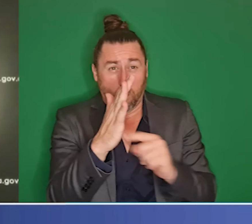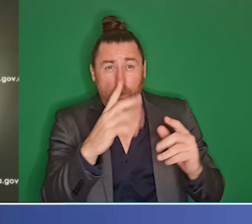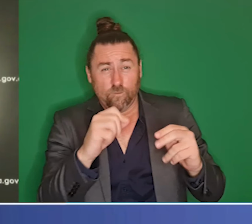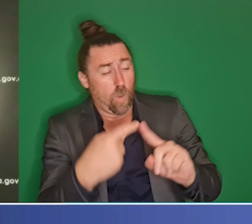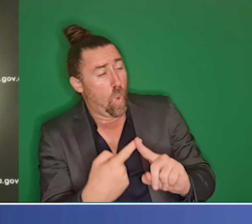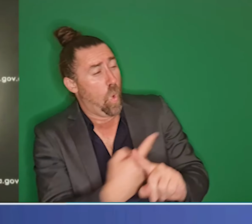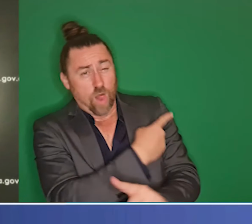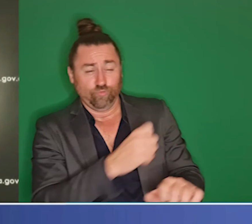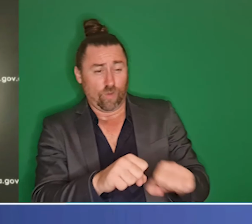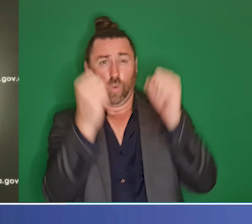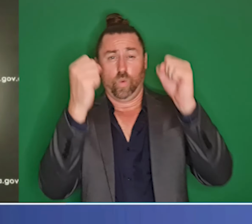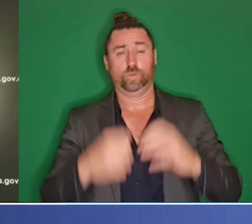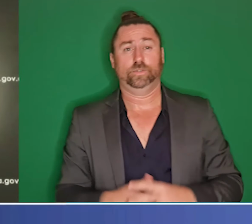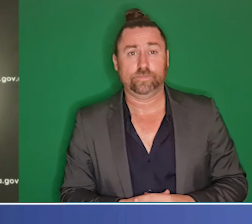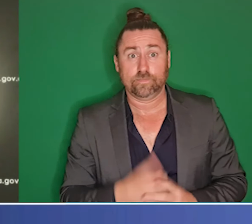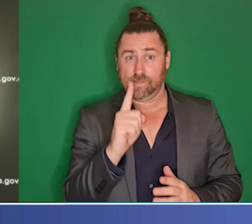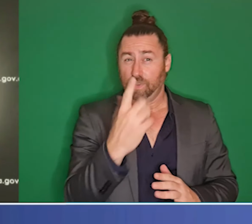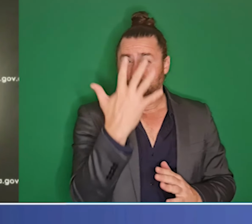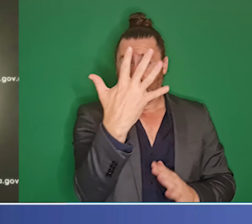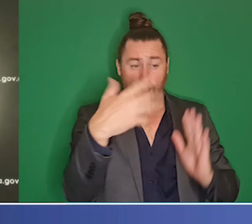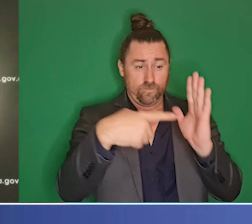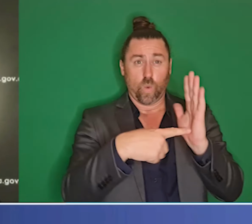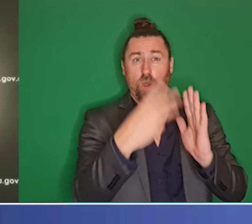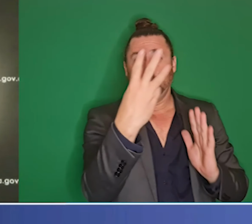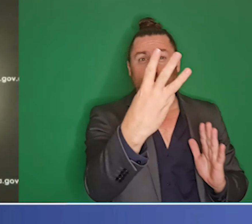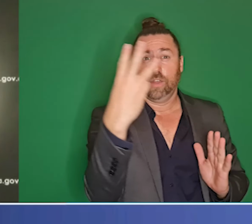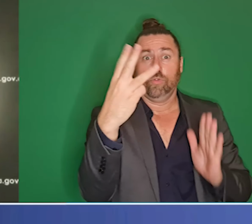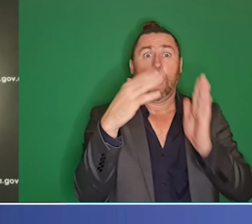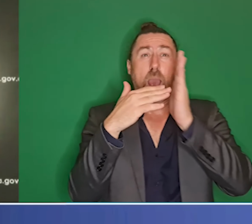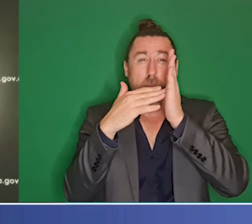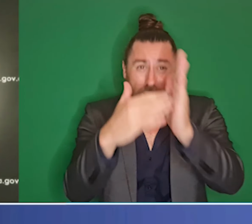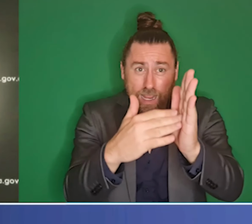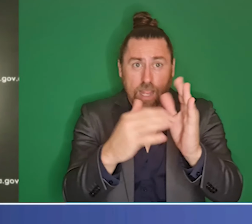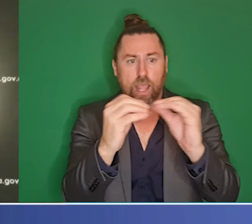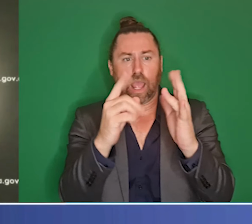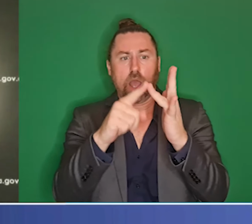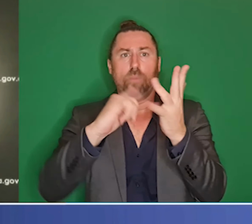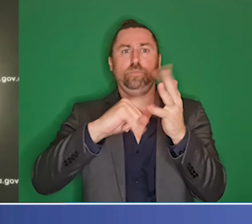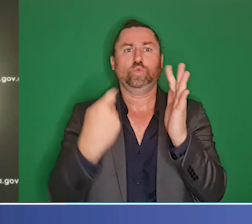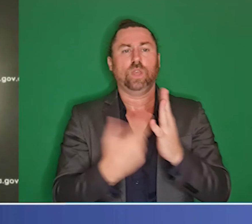we have now passed over 5.33 million boosters that have been done.